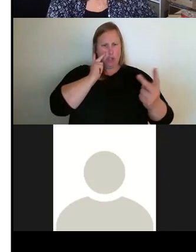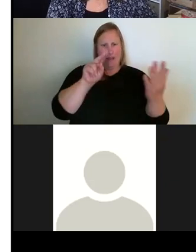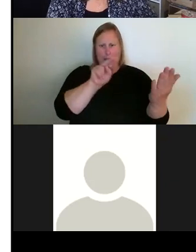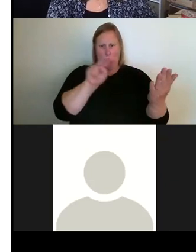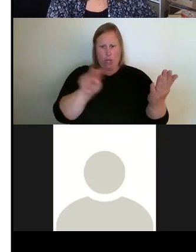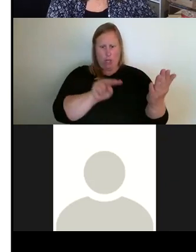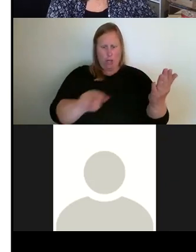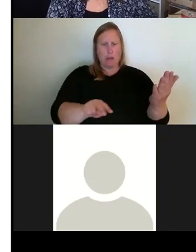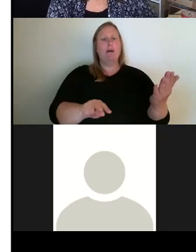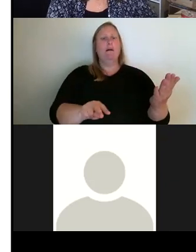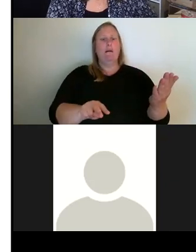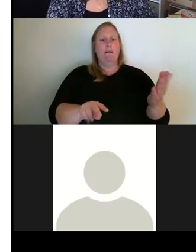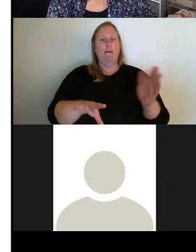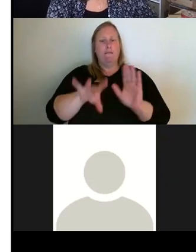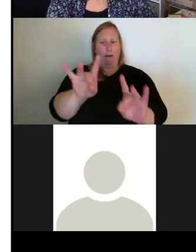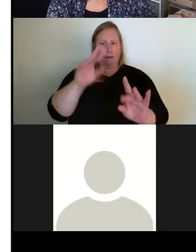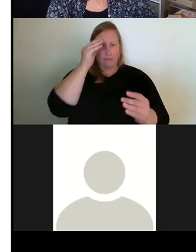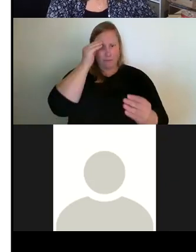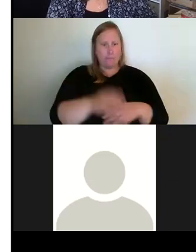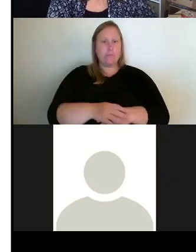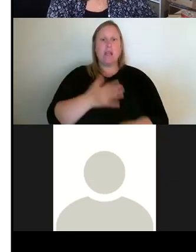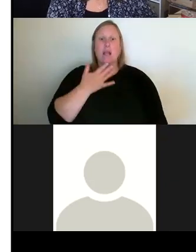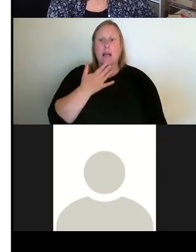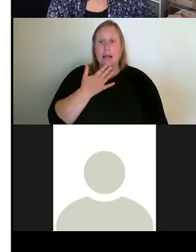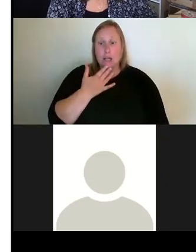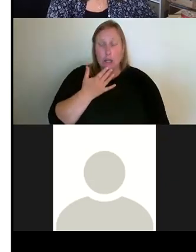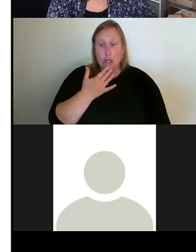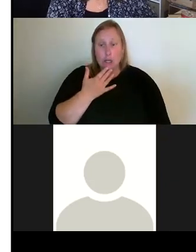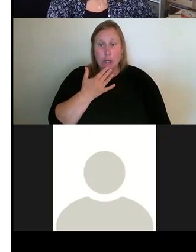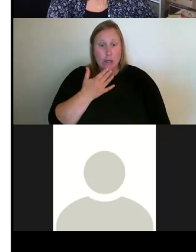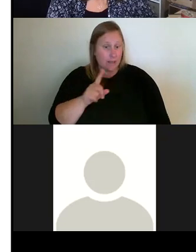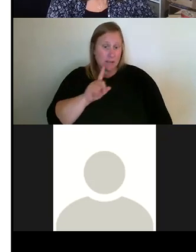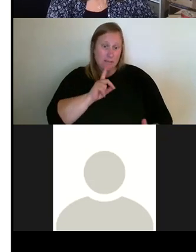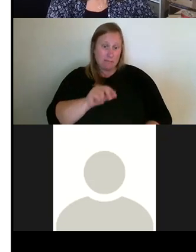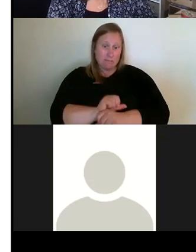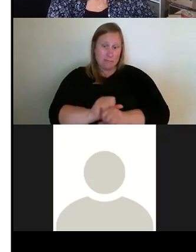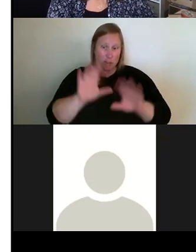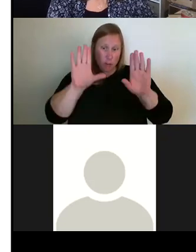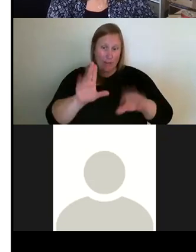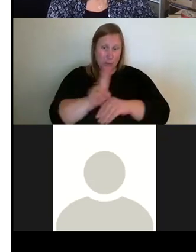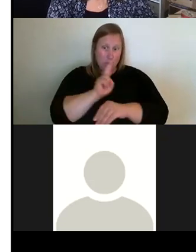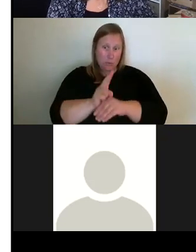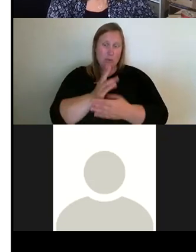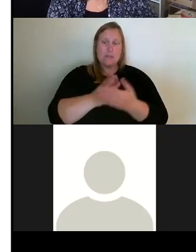Color is actually a great thing to use. I know people have misunderstood this over